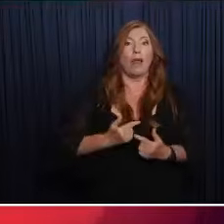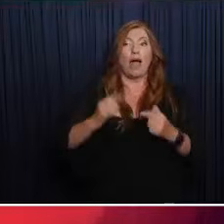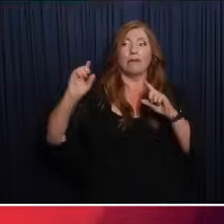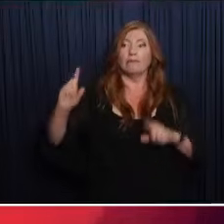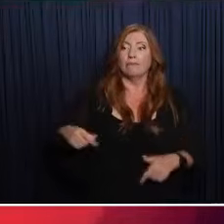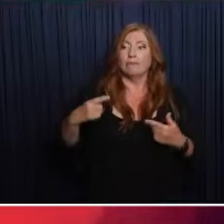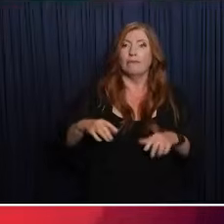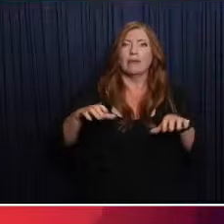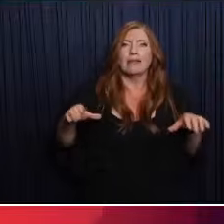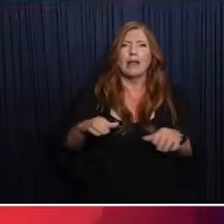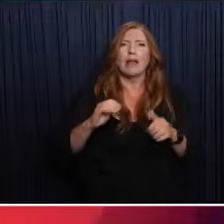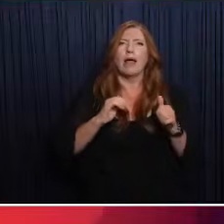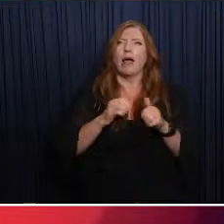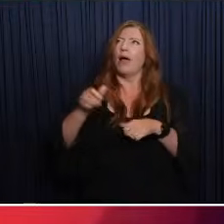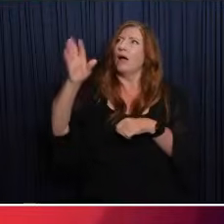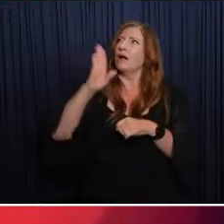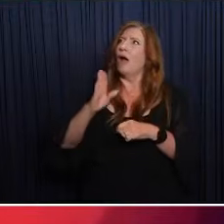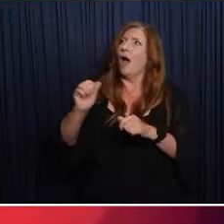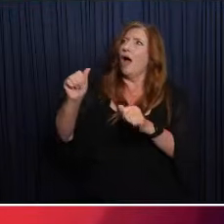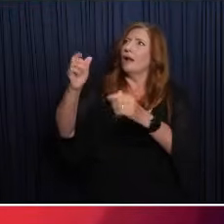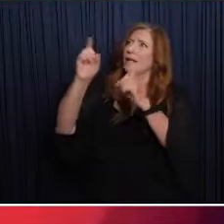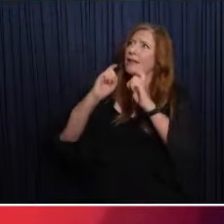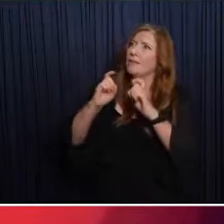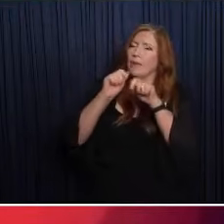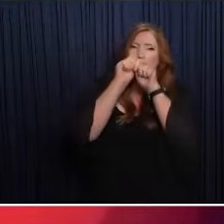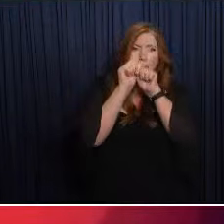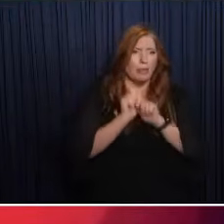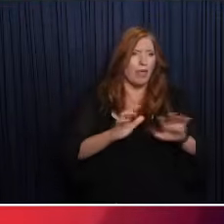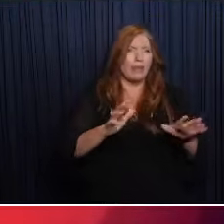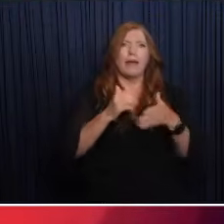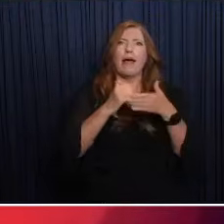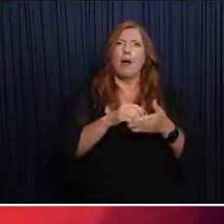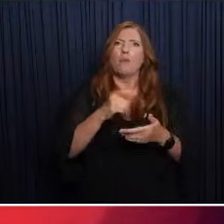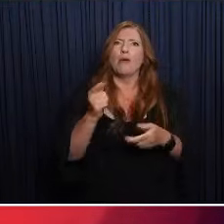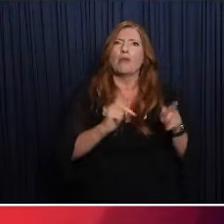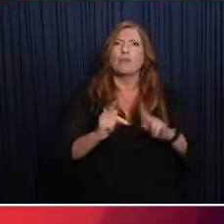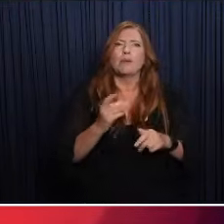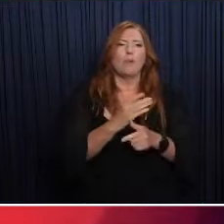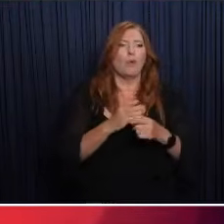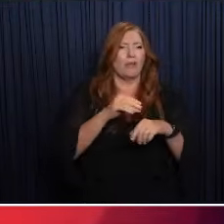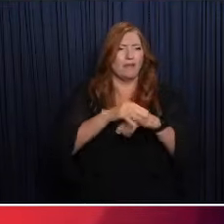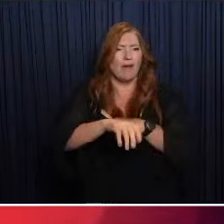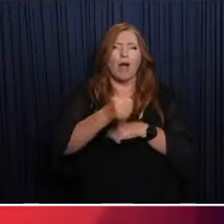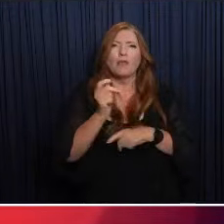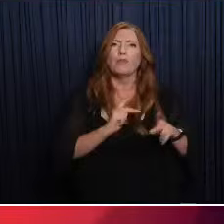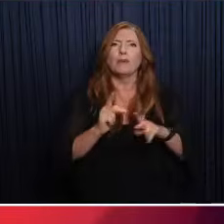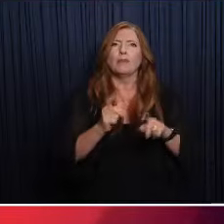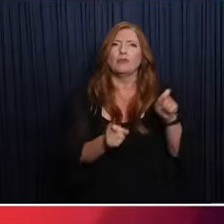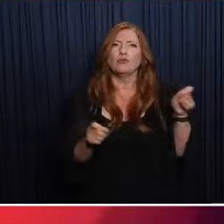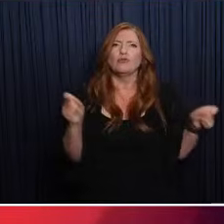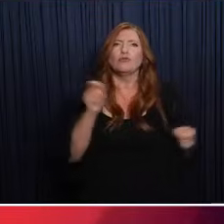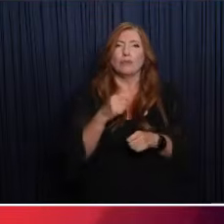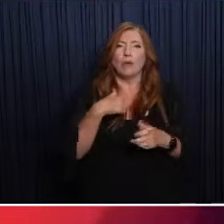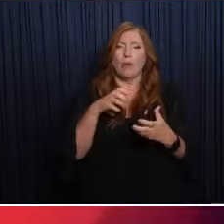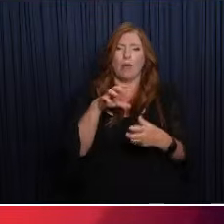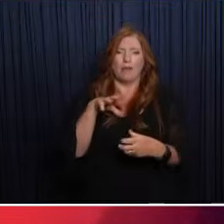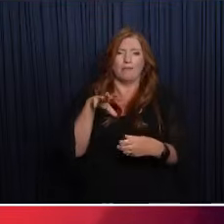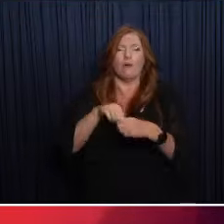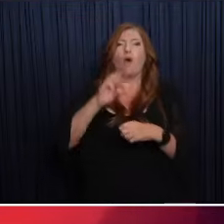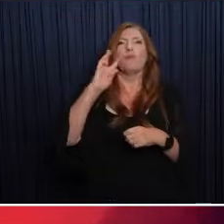BEST INTERESTS IN MIND? EVERYTHING MY WIFE AND I HAVE DONE IS HOW DO I UTILIZE THE